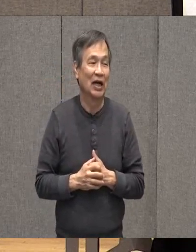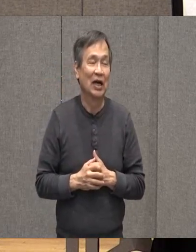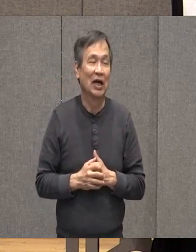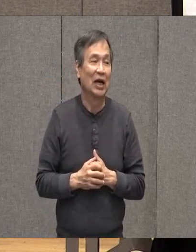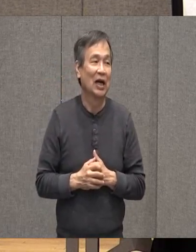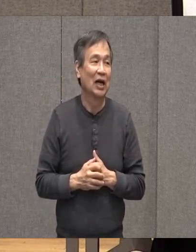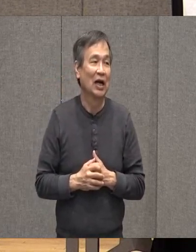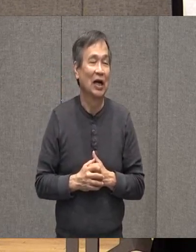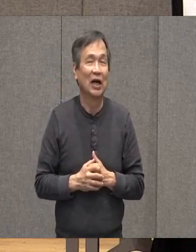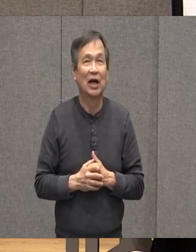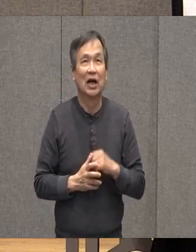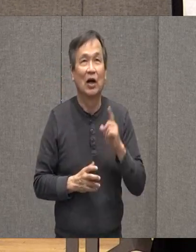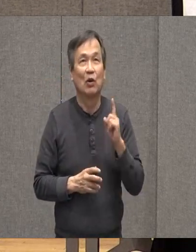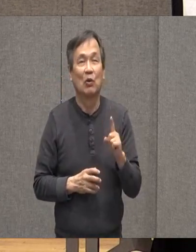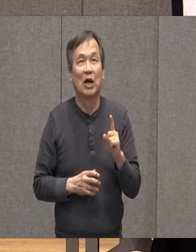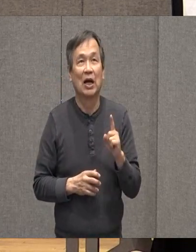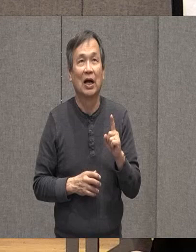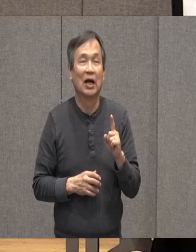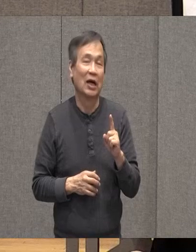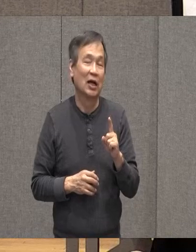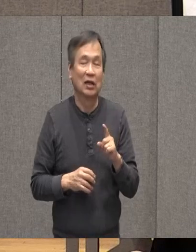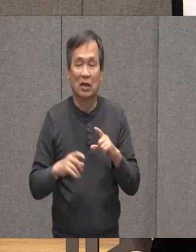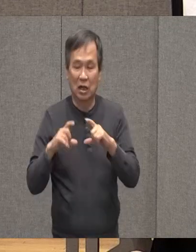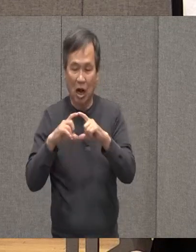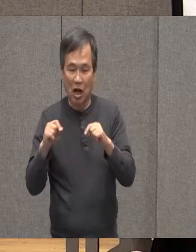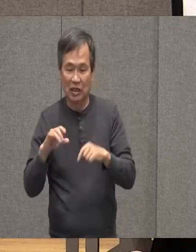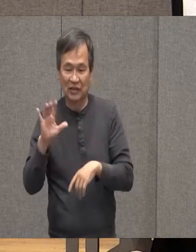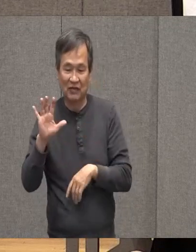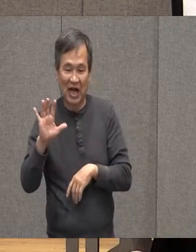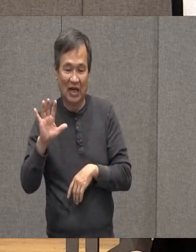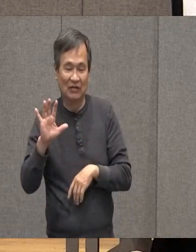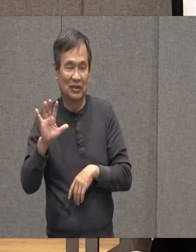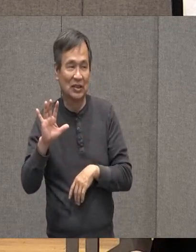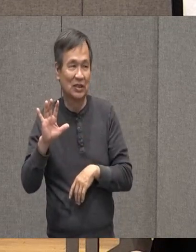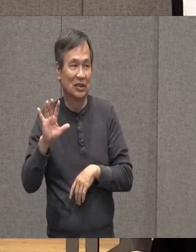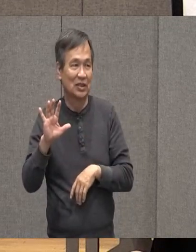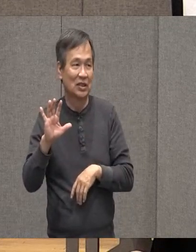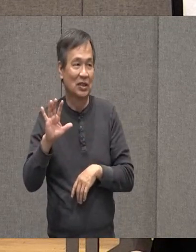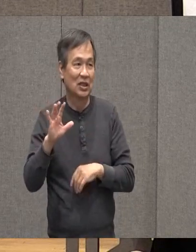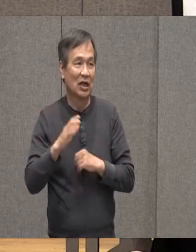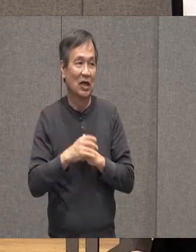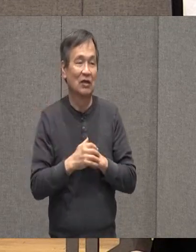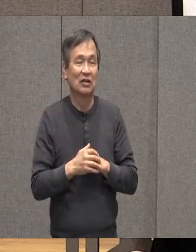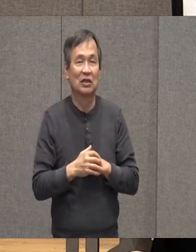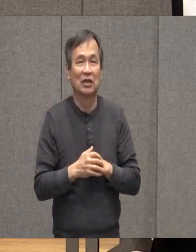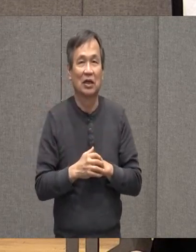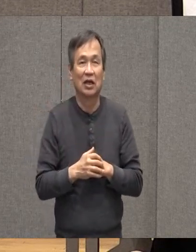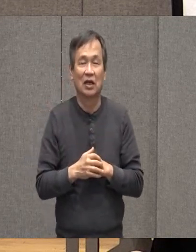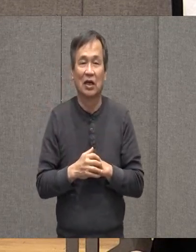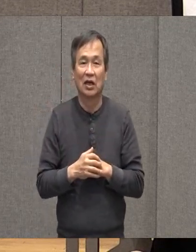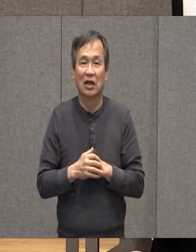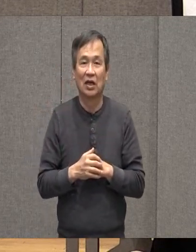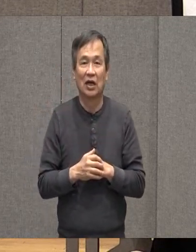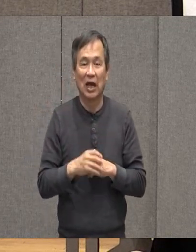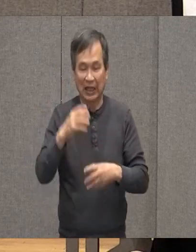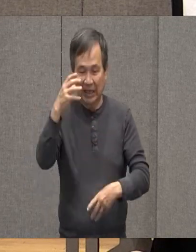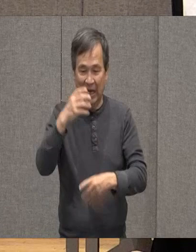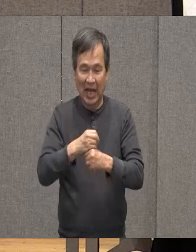and I have a five and I think I will do addition for this. So five and one more is gonna give me six